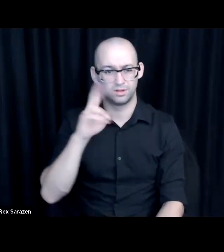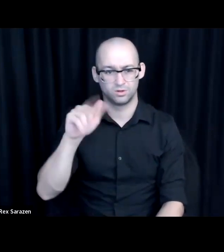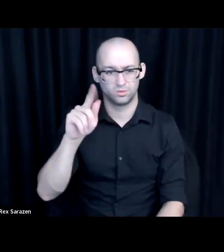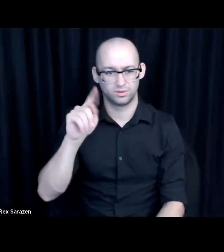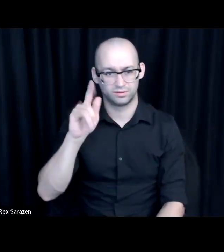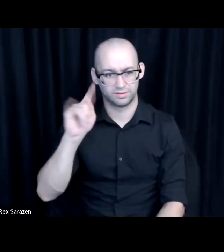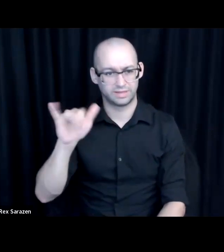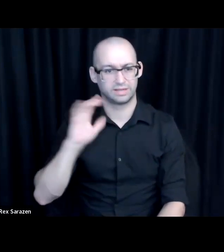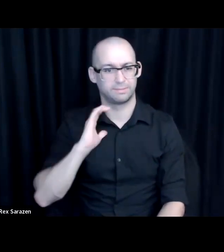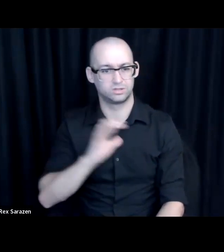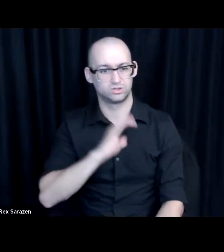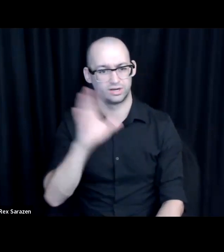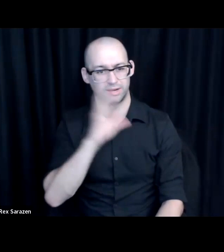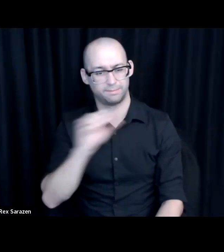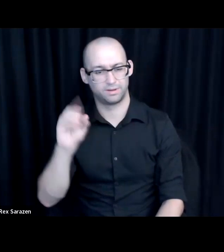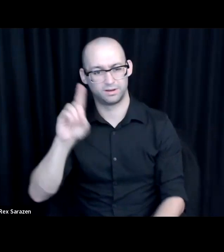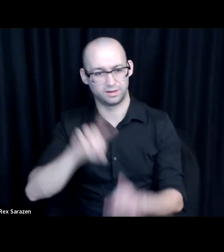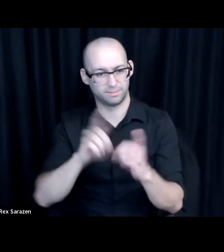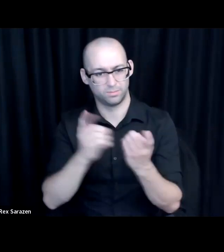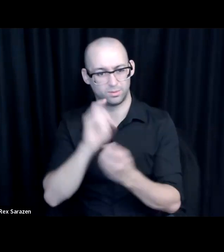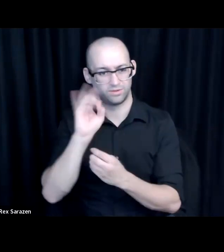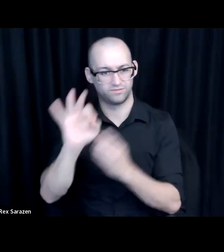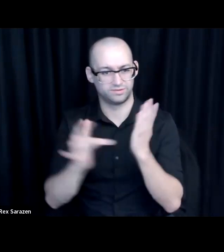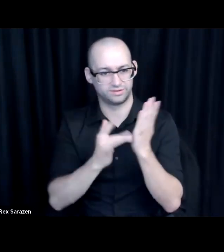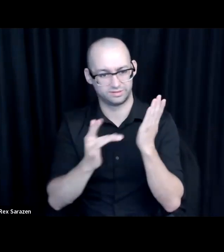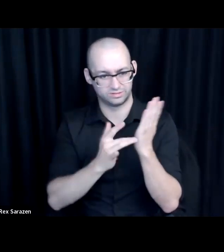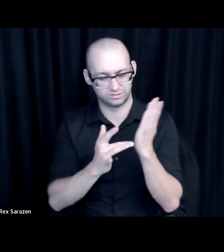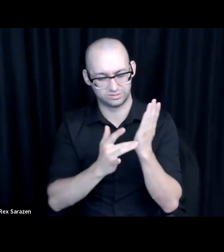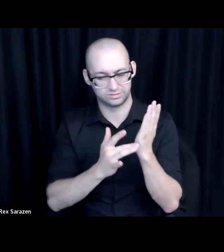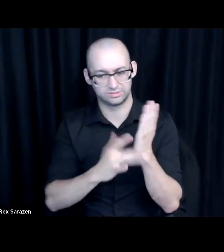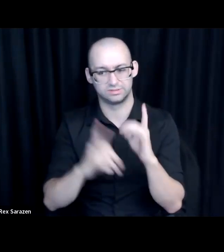Department of Technology and other state agencies are, you know, really